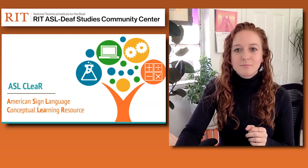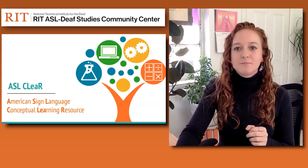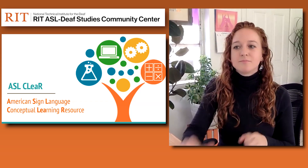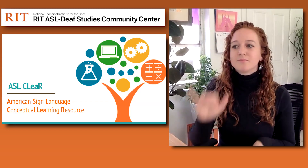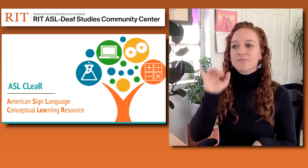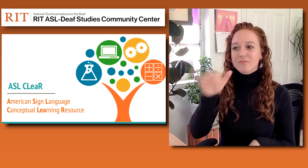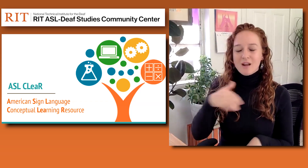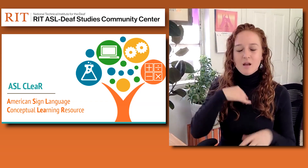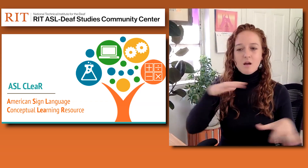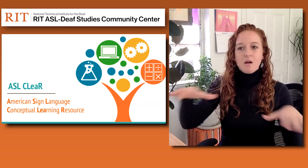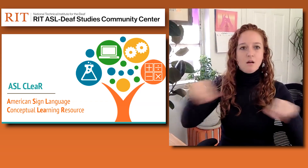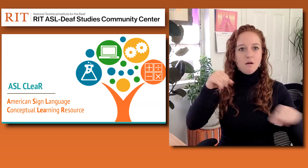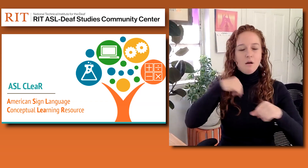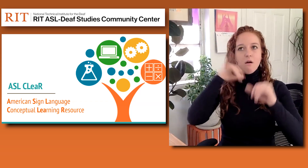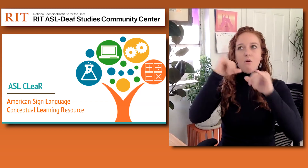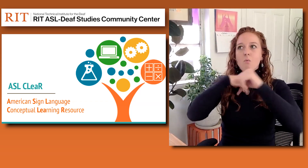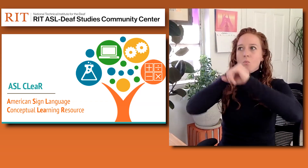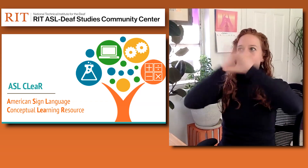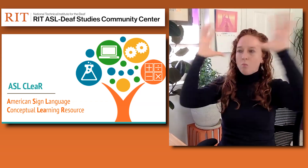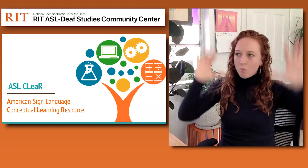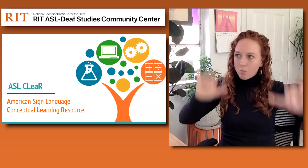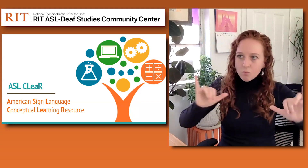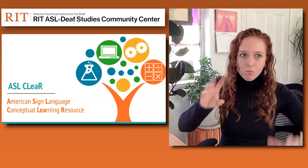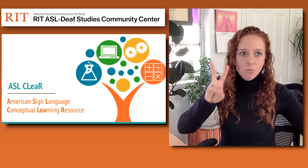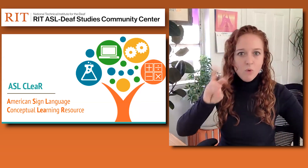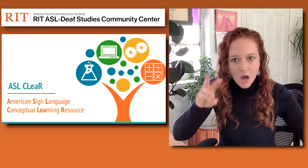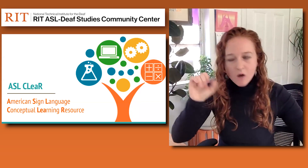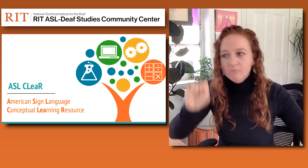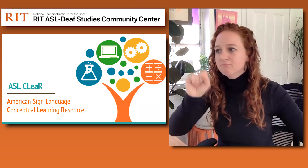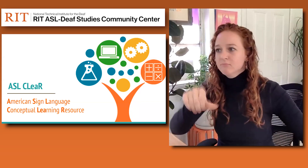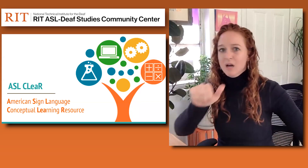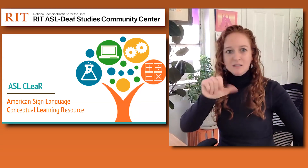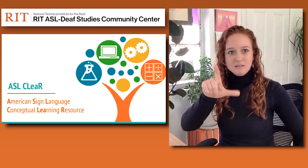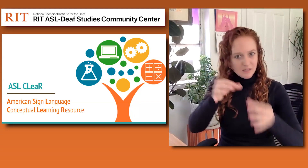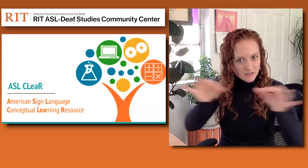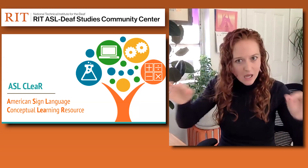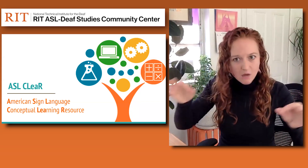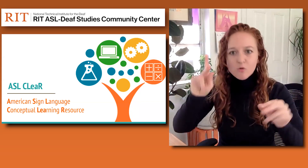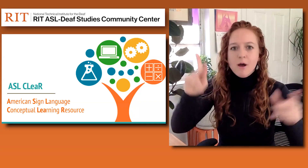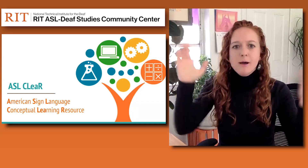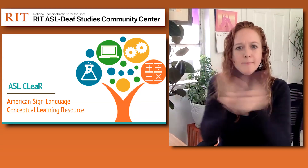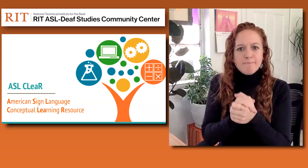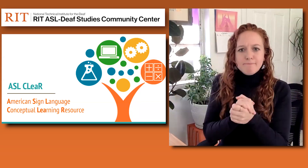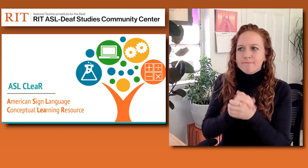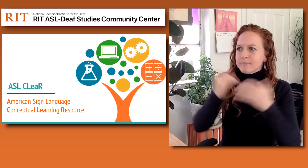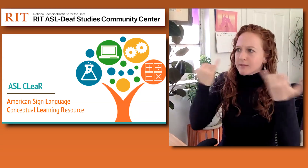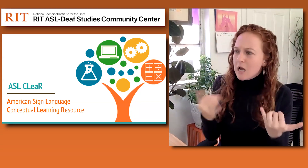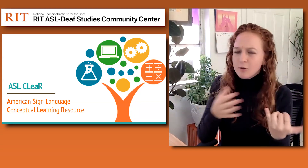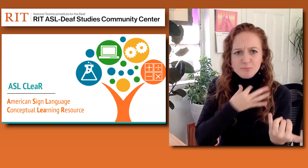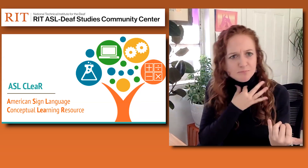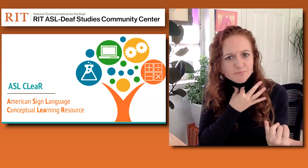that it has been experiencing historically. As I said, that really had an impact on me,